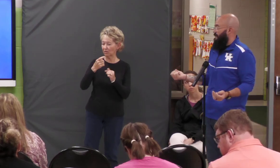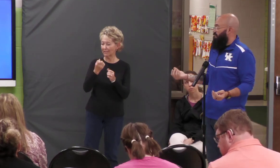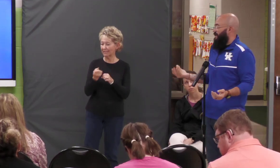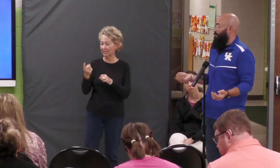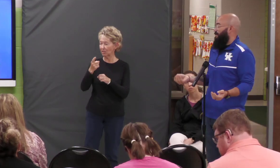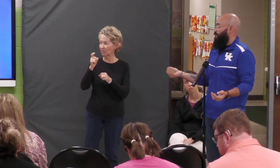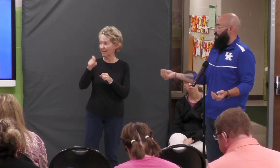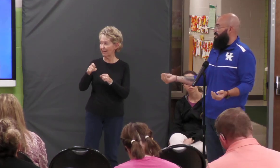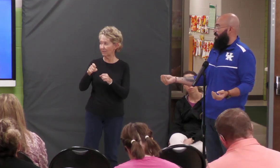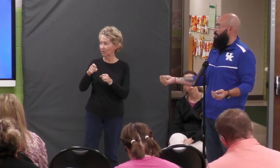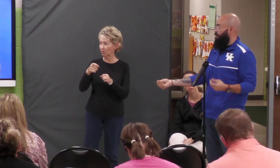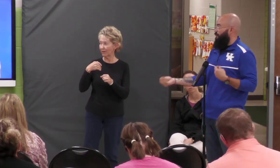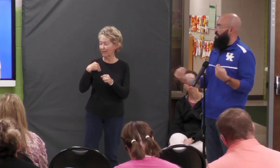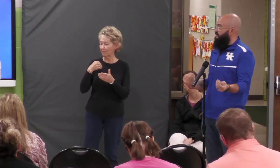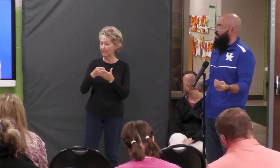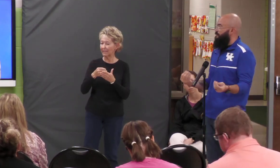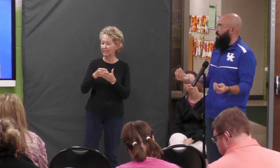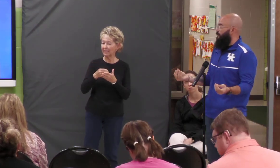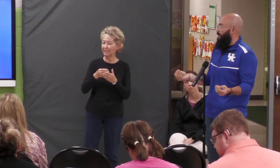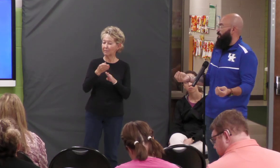have to have money to buy those shirts first before you can sell them so can